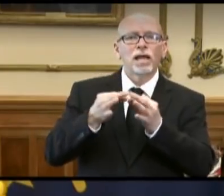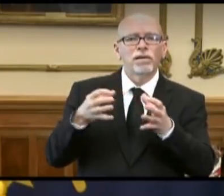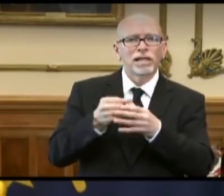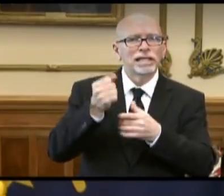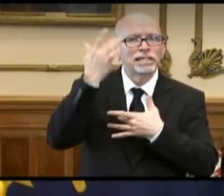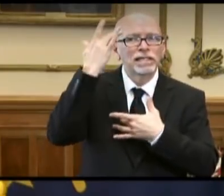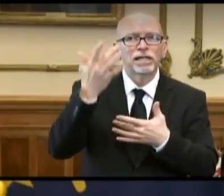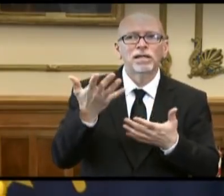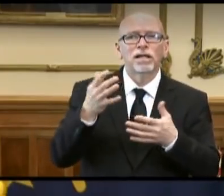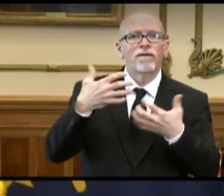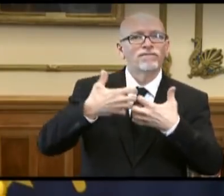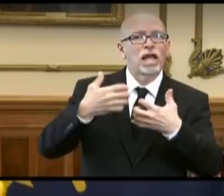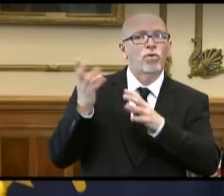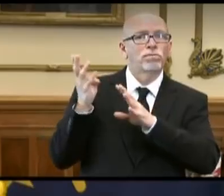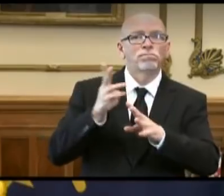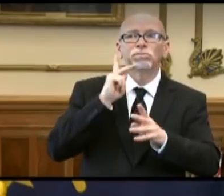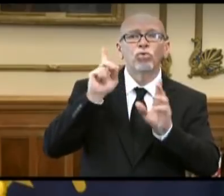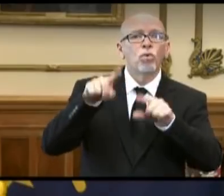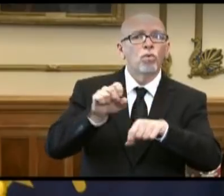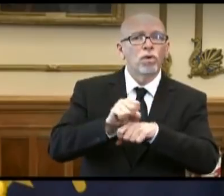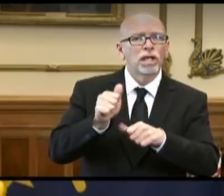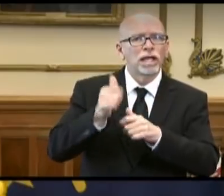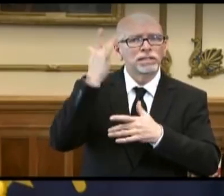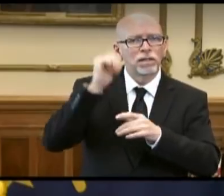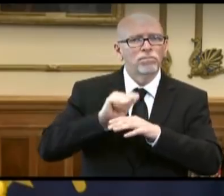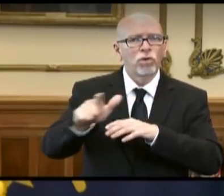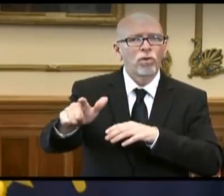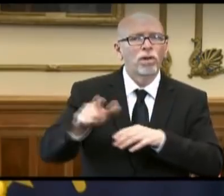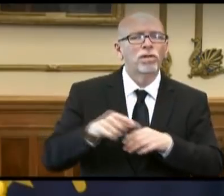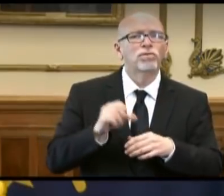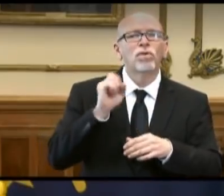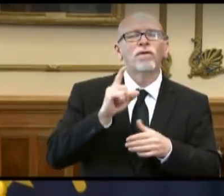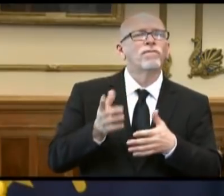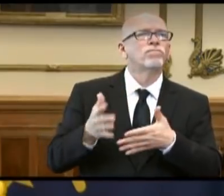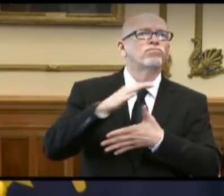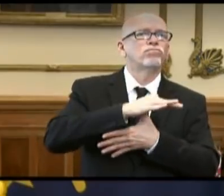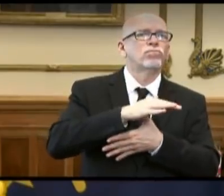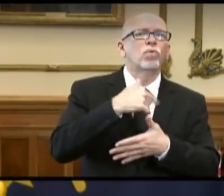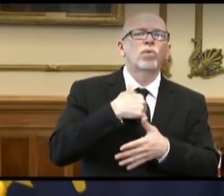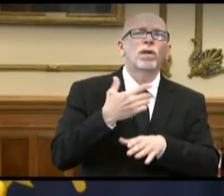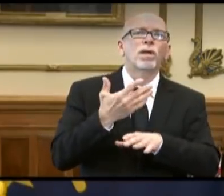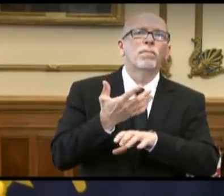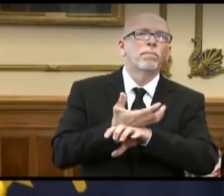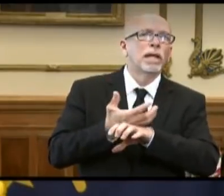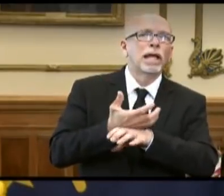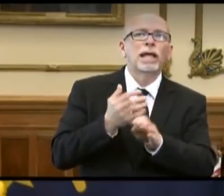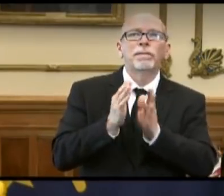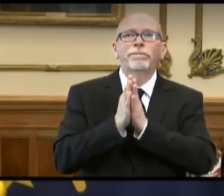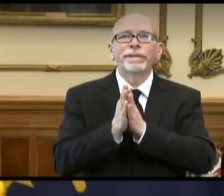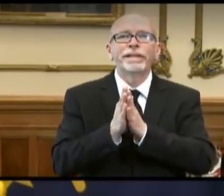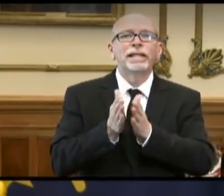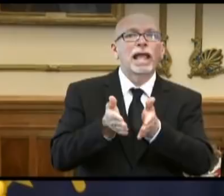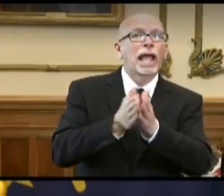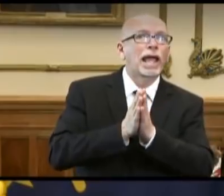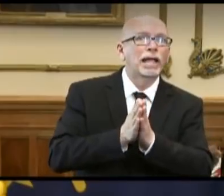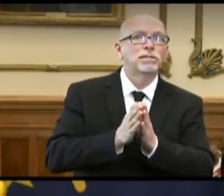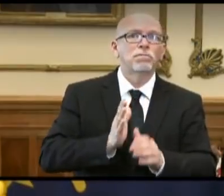IT MEANS A WHOLE CONGREGATION GETTING SICK, A WHOLE CLASSROOM GETTING SICK, A WHOLE FACTORY